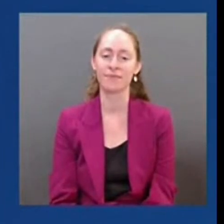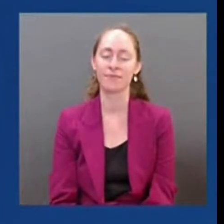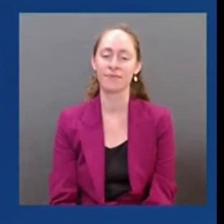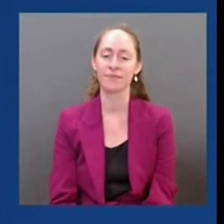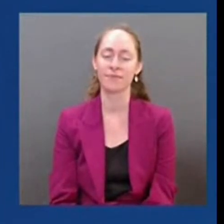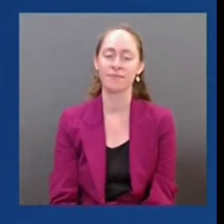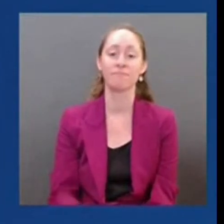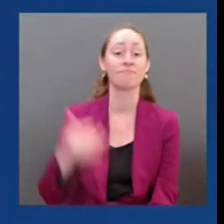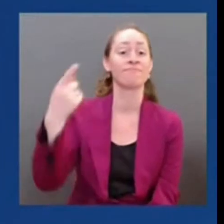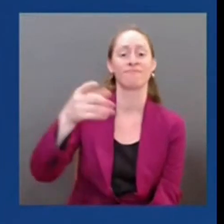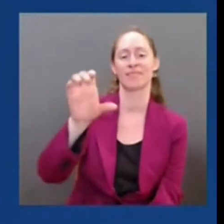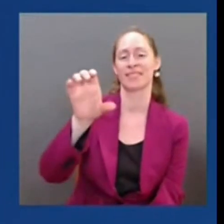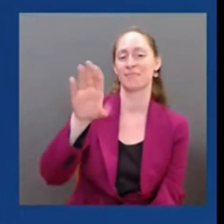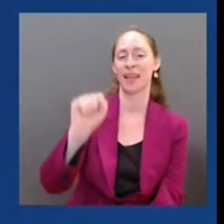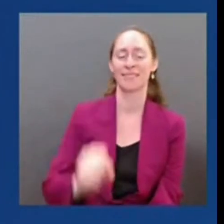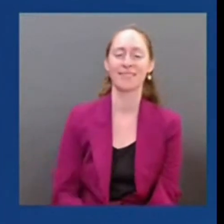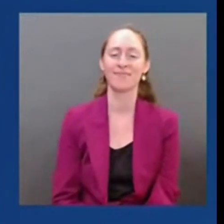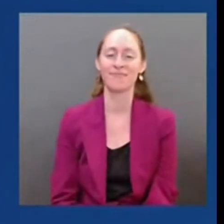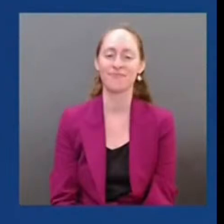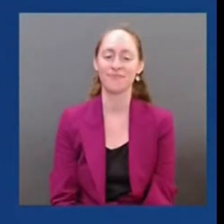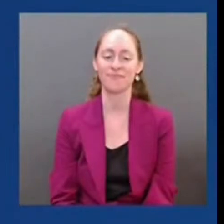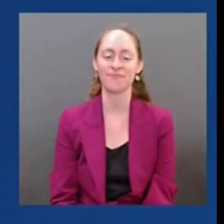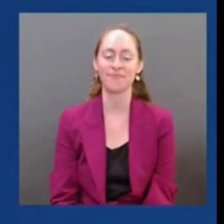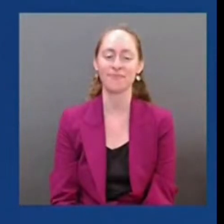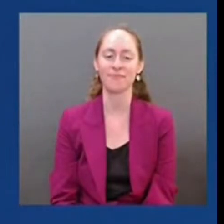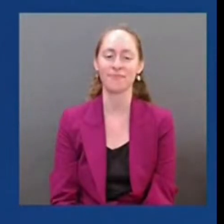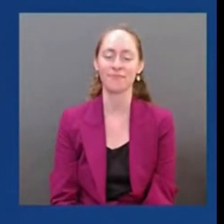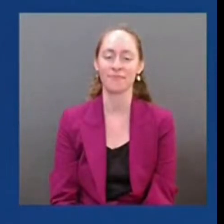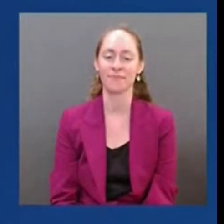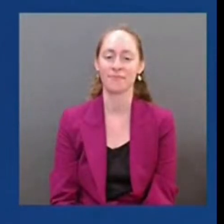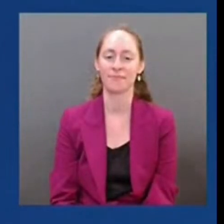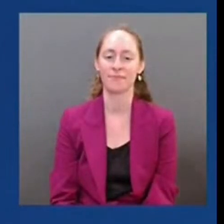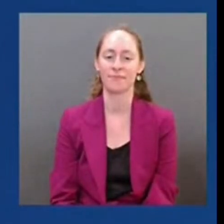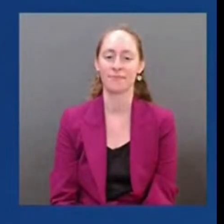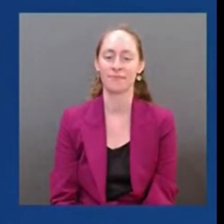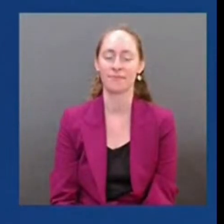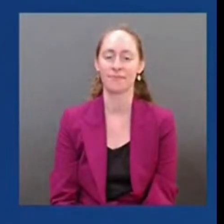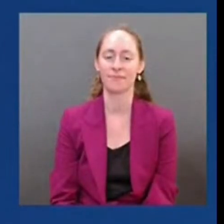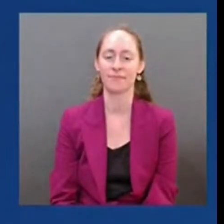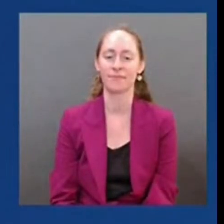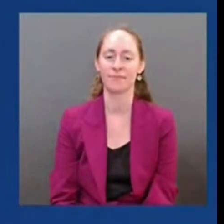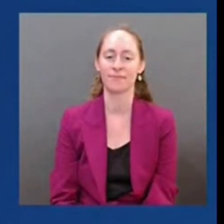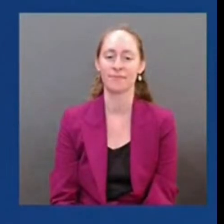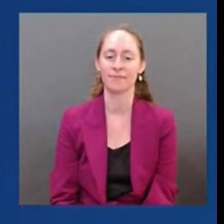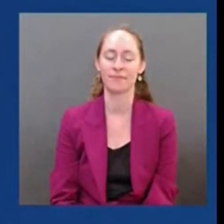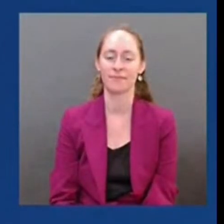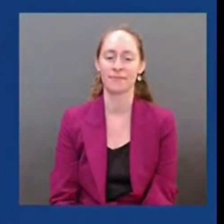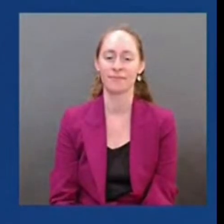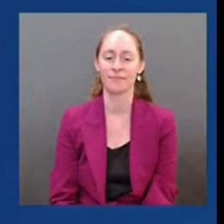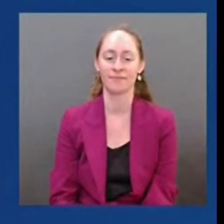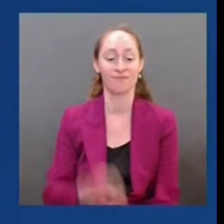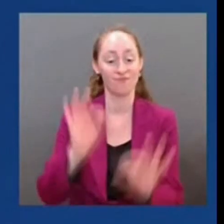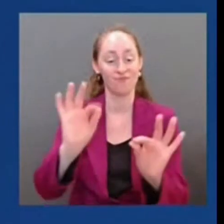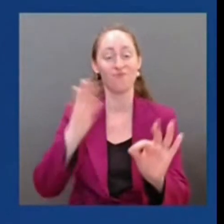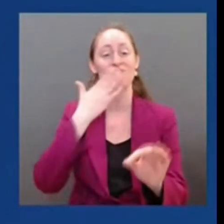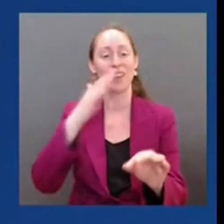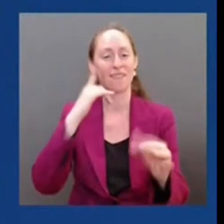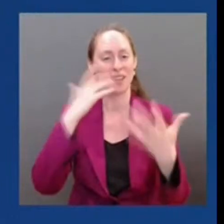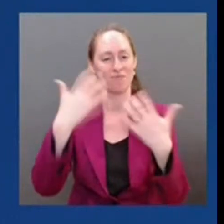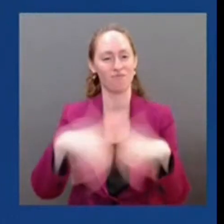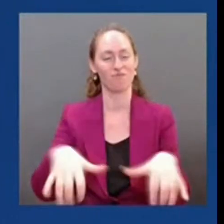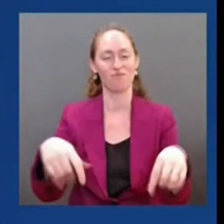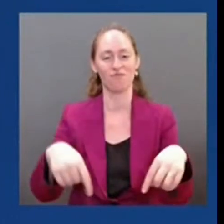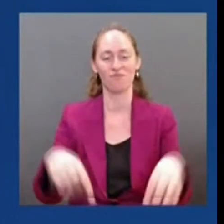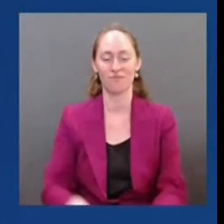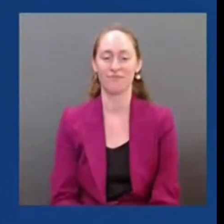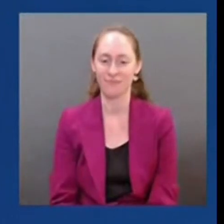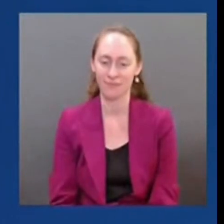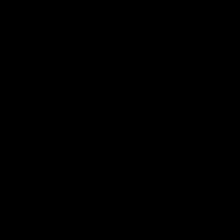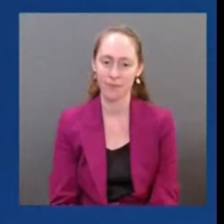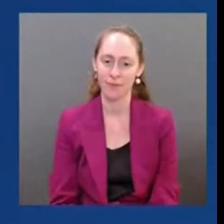LET'S GO TO ED O'KEEFE AT CBS.